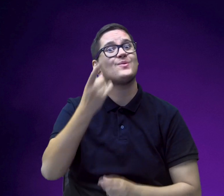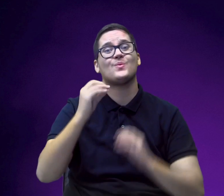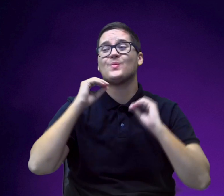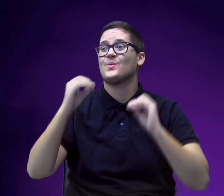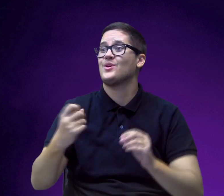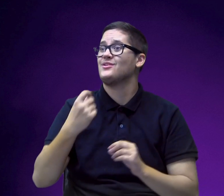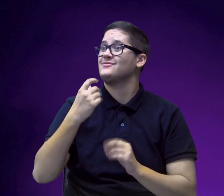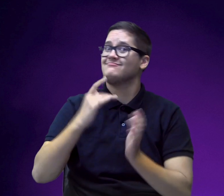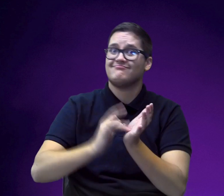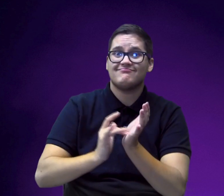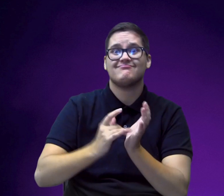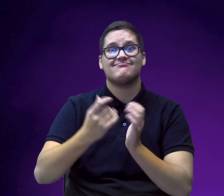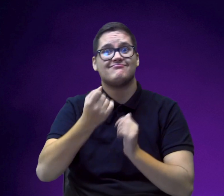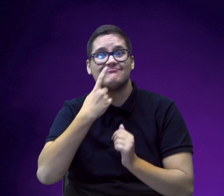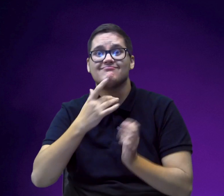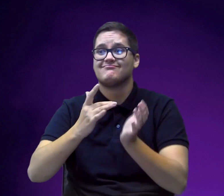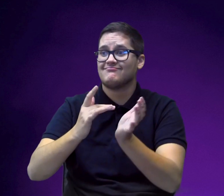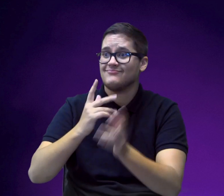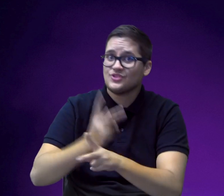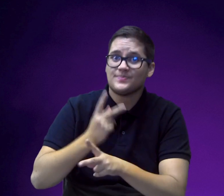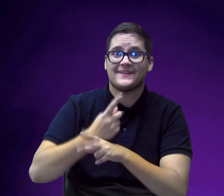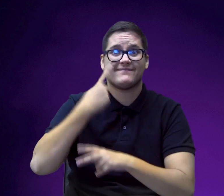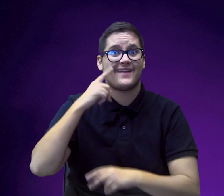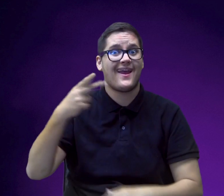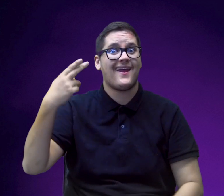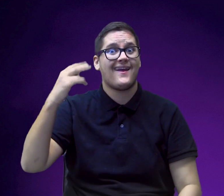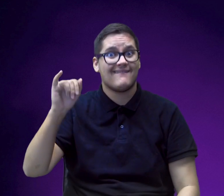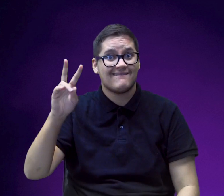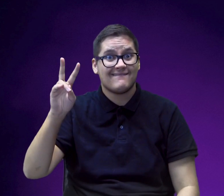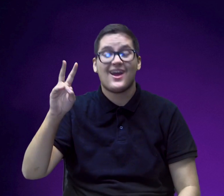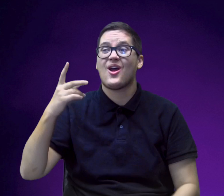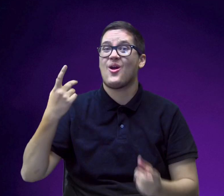If you don't start treatment for HIV, don't take medication for it,